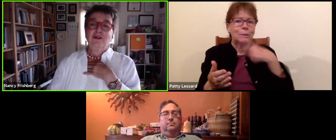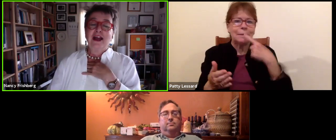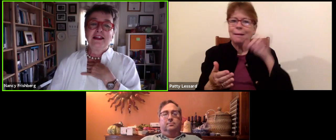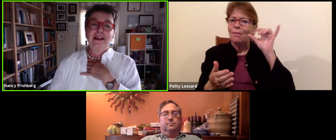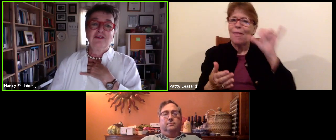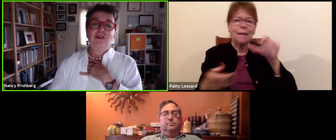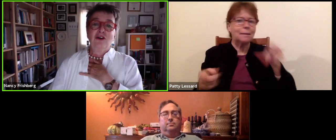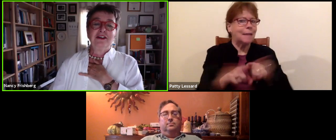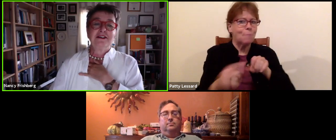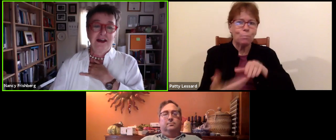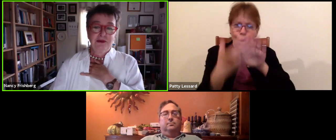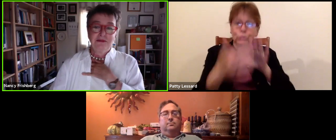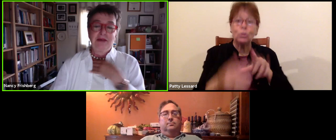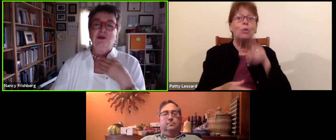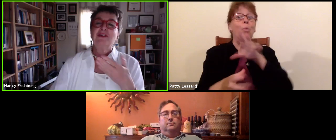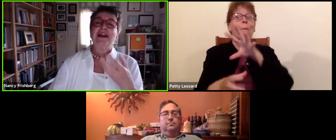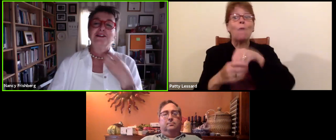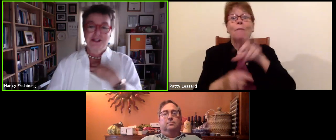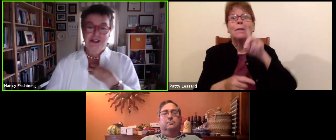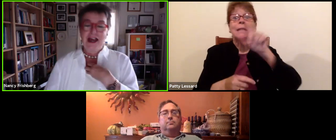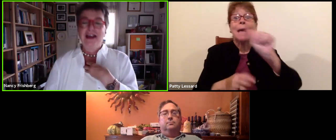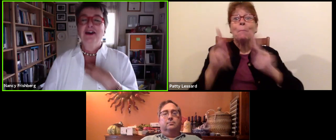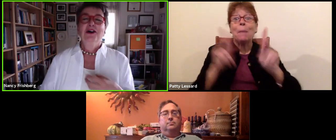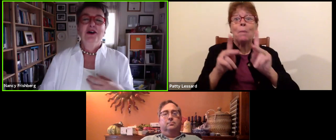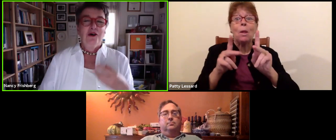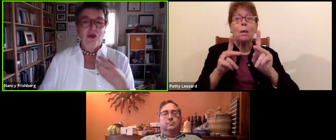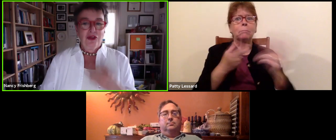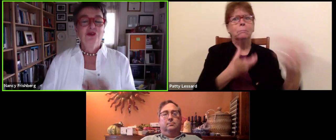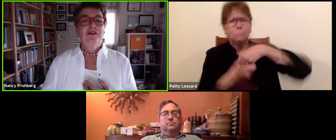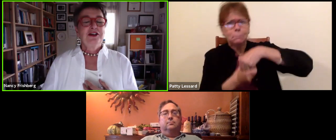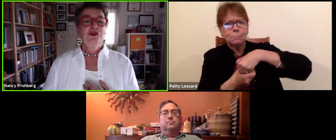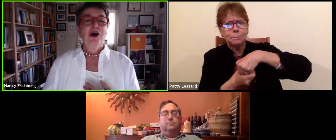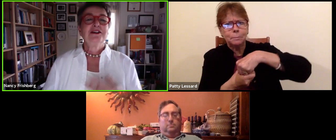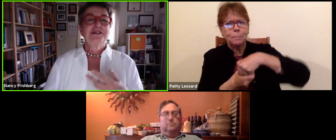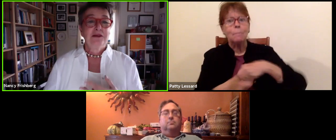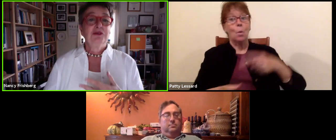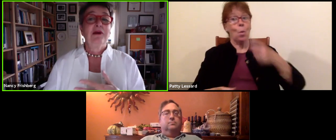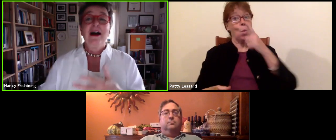is a construct in user experience design and research called